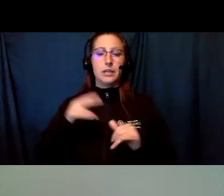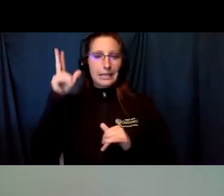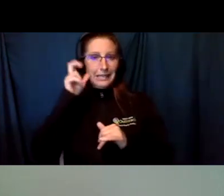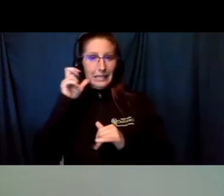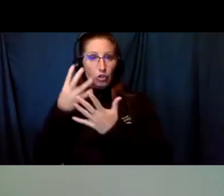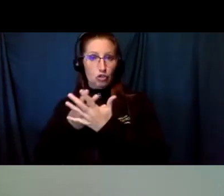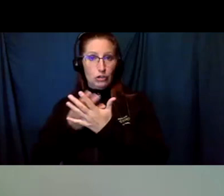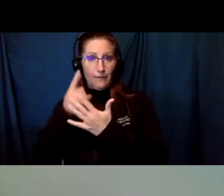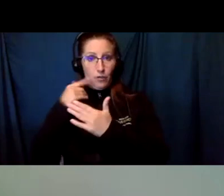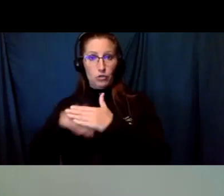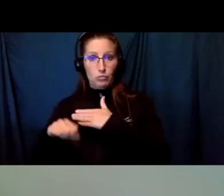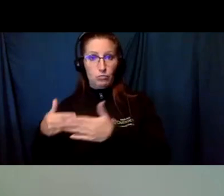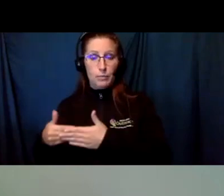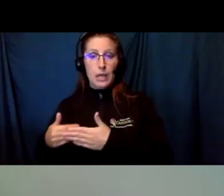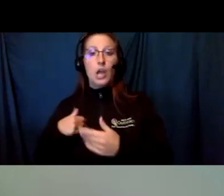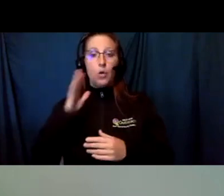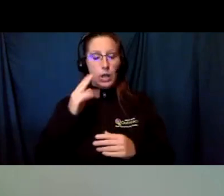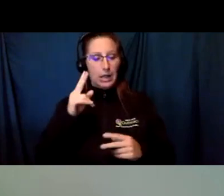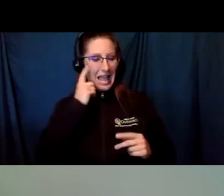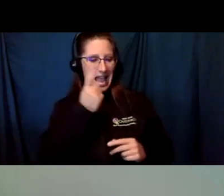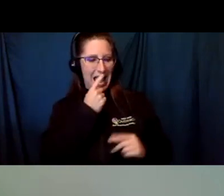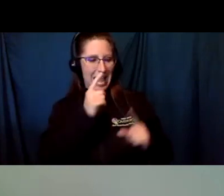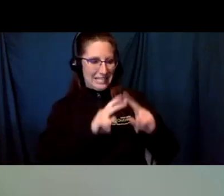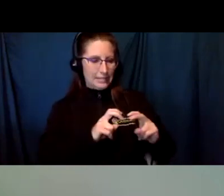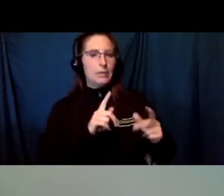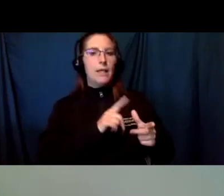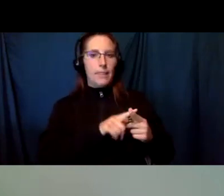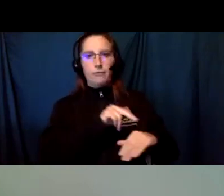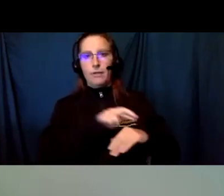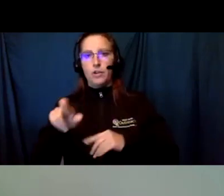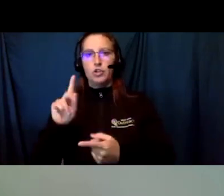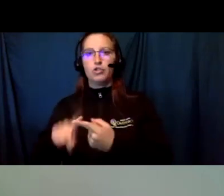they'll do sort of this eye assessment and they will refer you to a pediatric ophthalmologist if